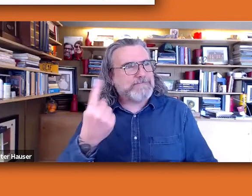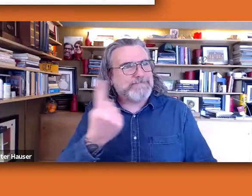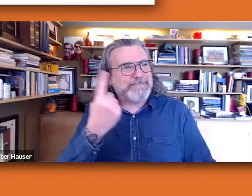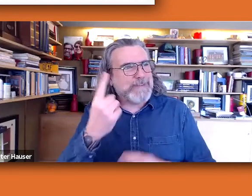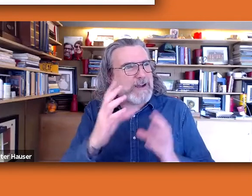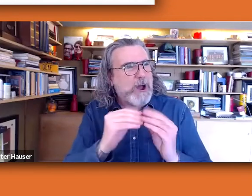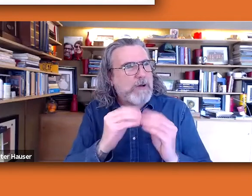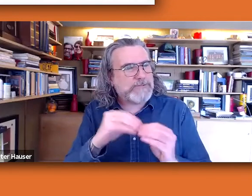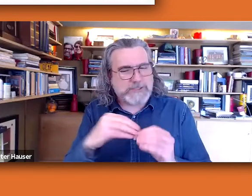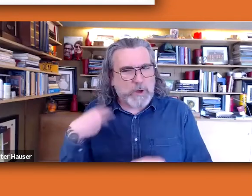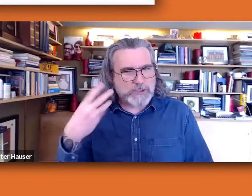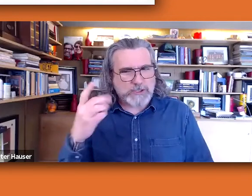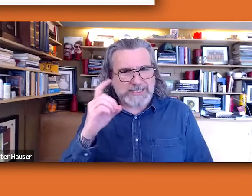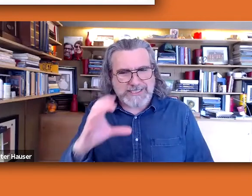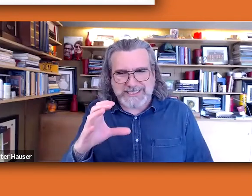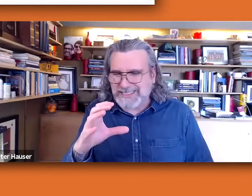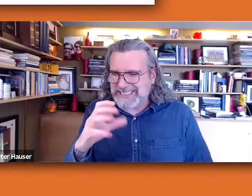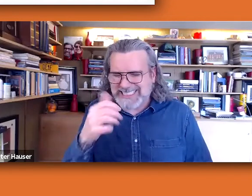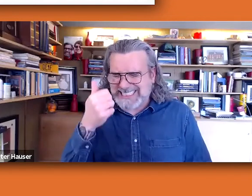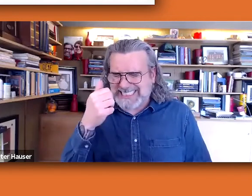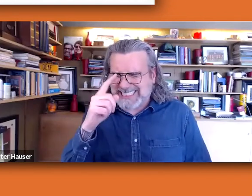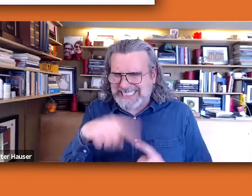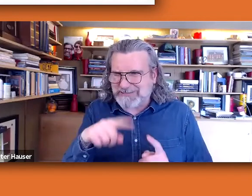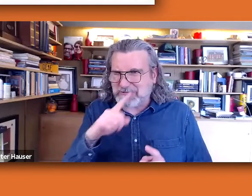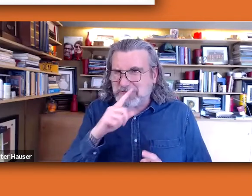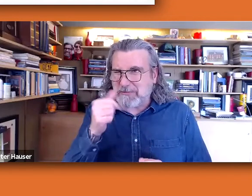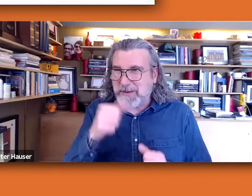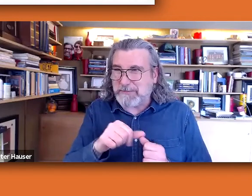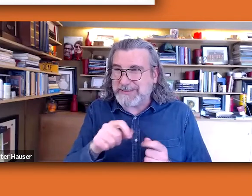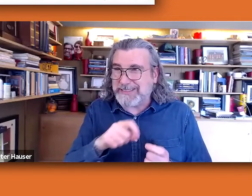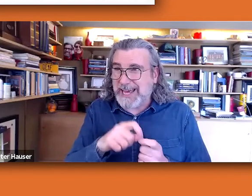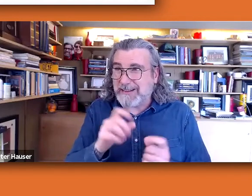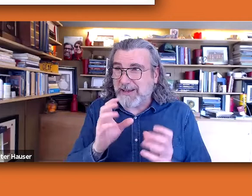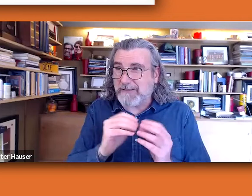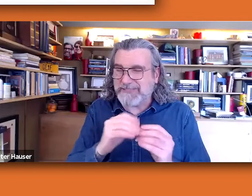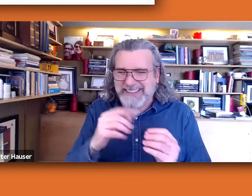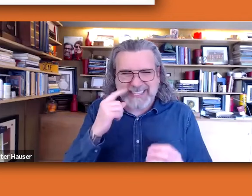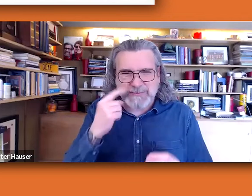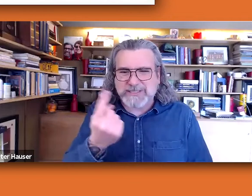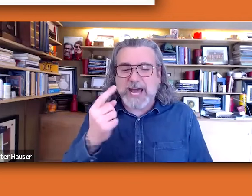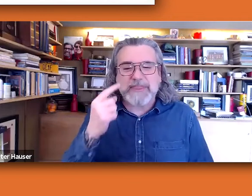but there was a conference in Washington, DC. I can't remember the exact conference,